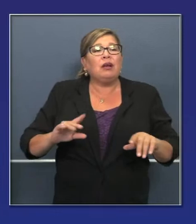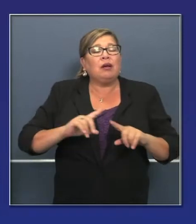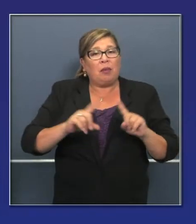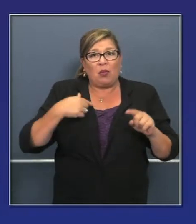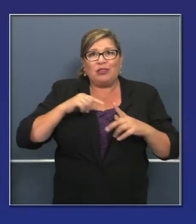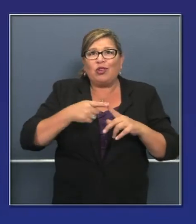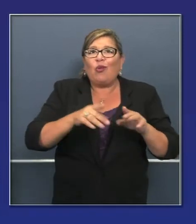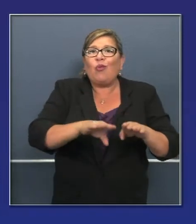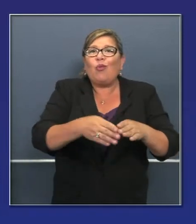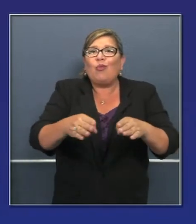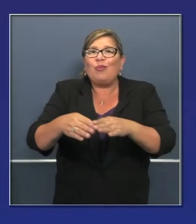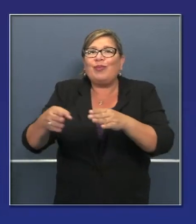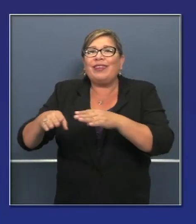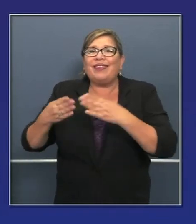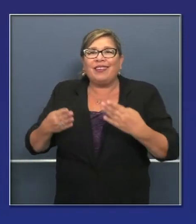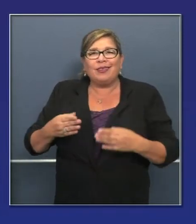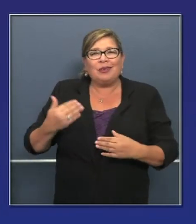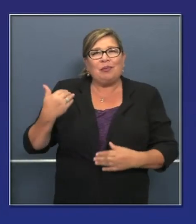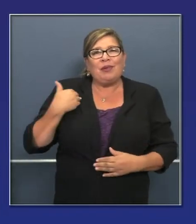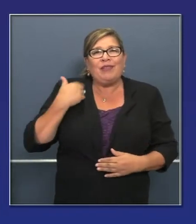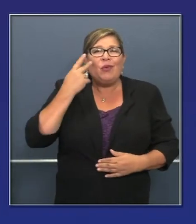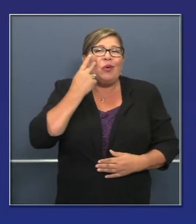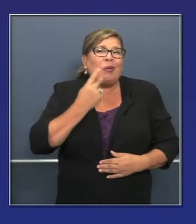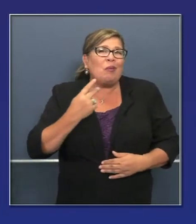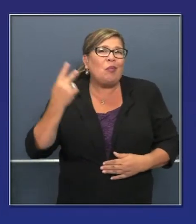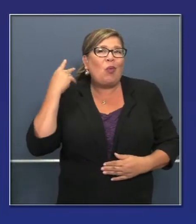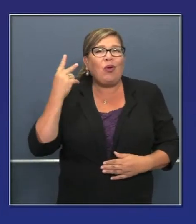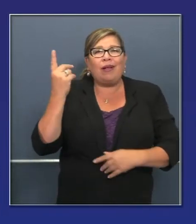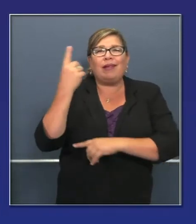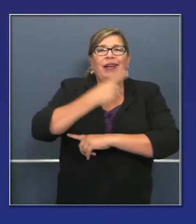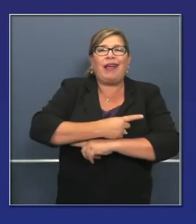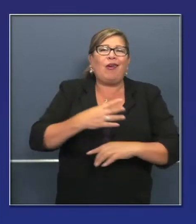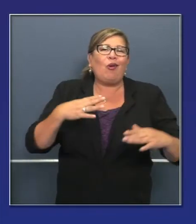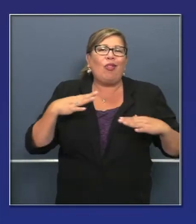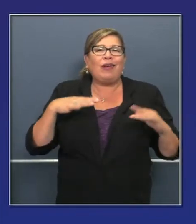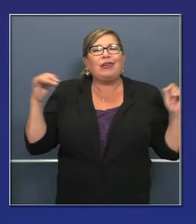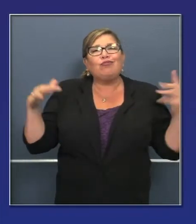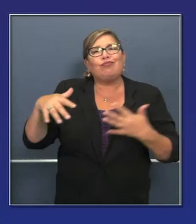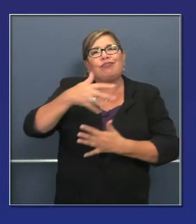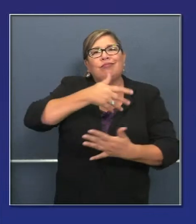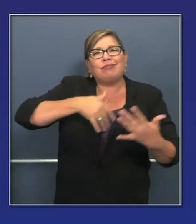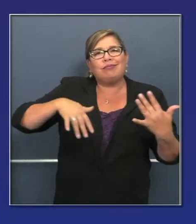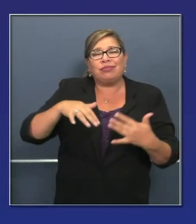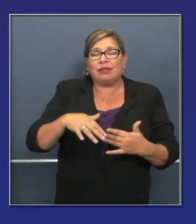or so ago start experienced demonstrations and protests roughly two and a half three weeks ago